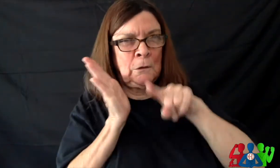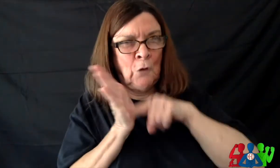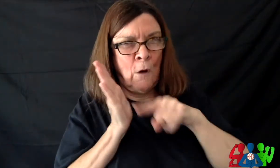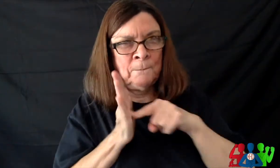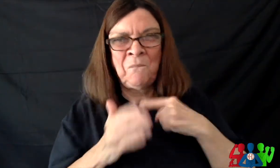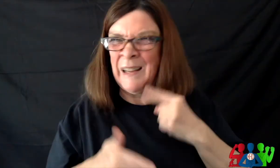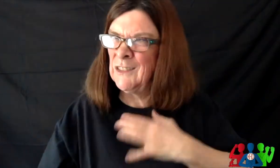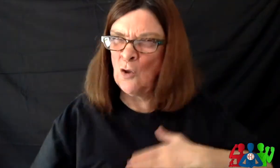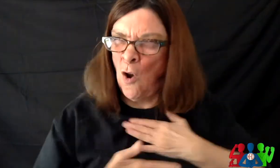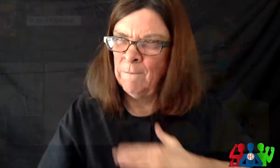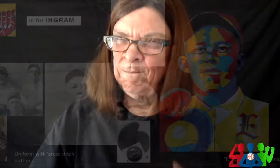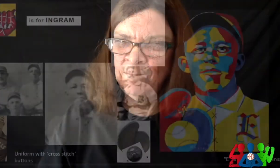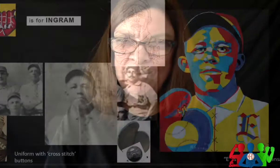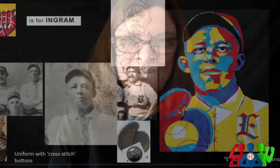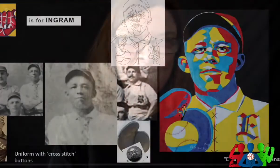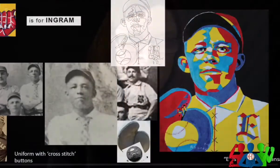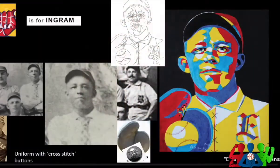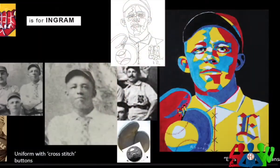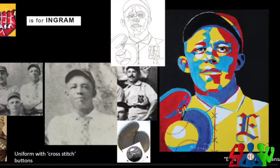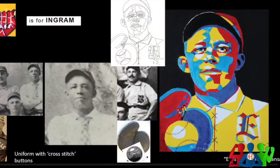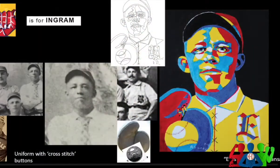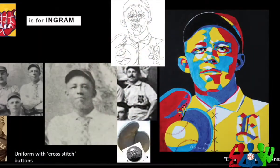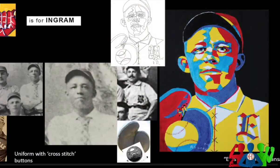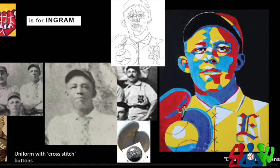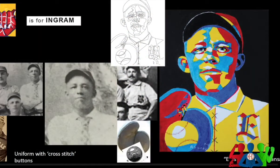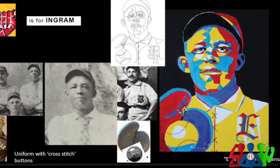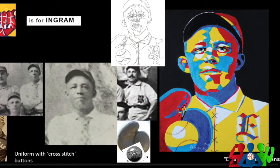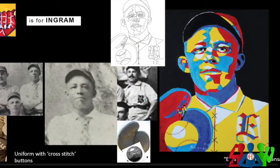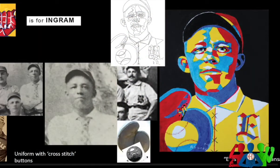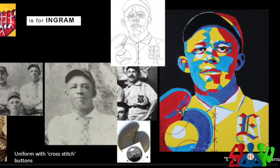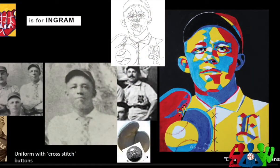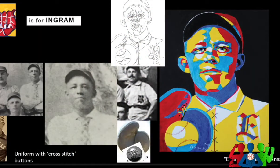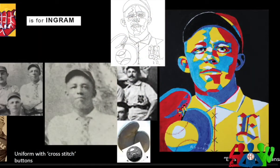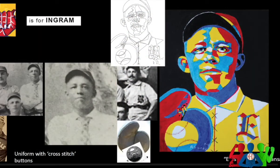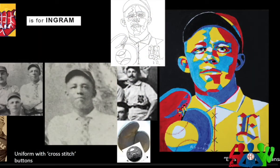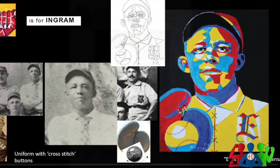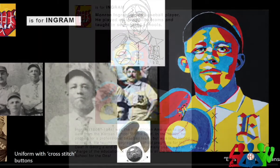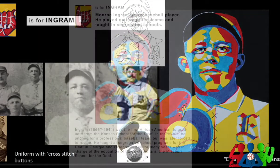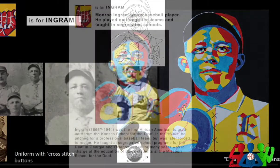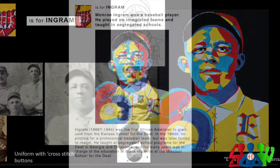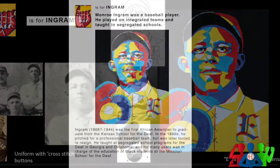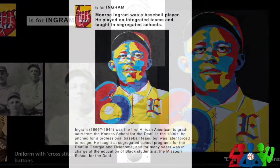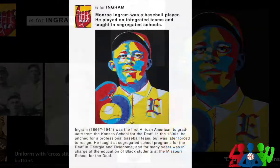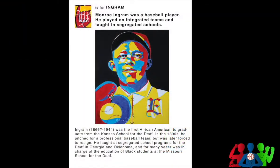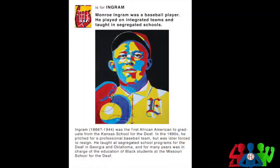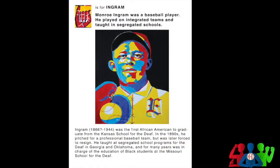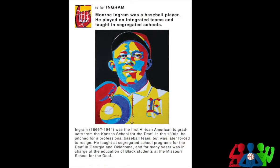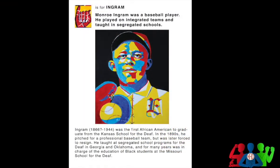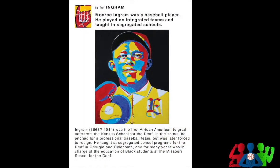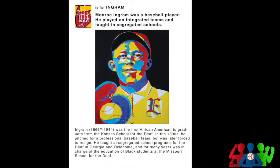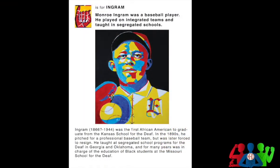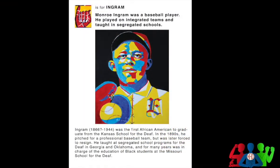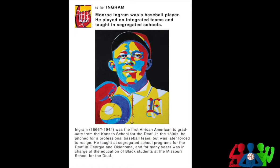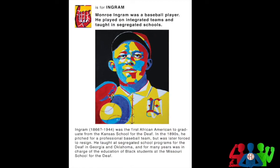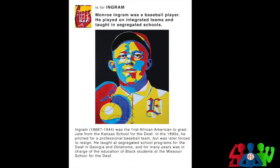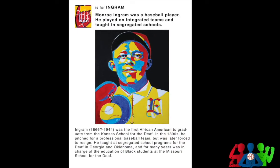that you see. And the E that I've put on the uniform represents where he was playing.